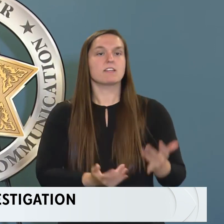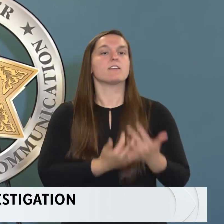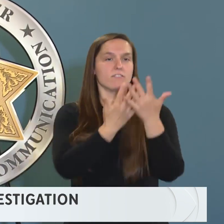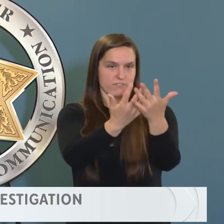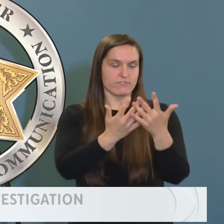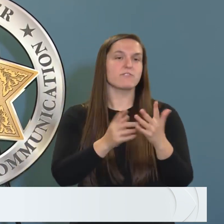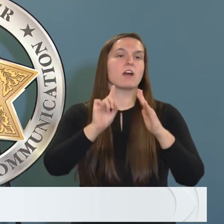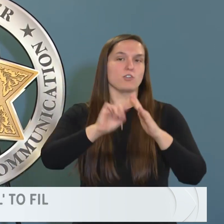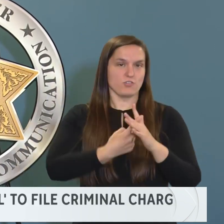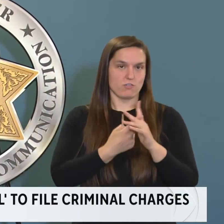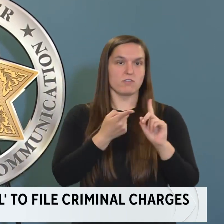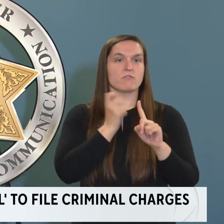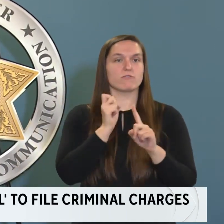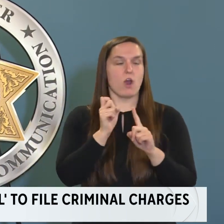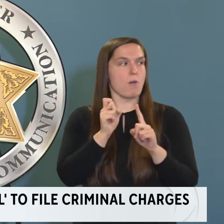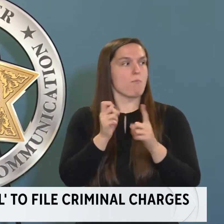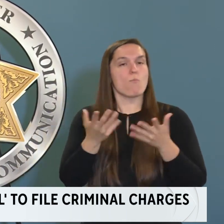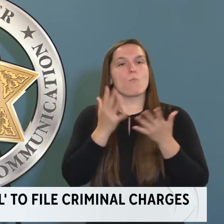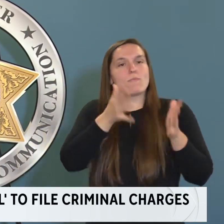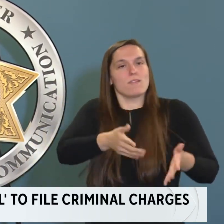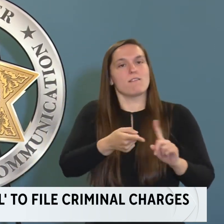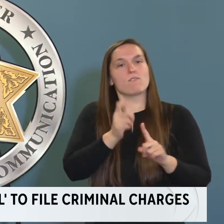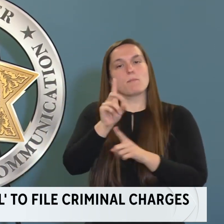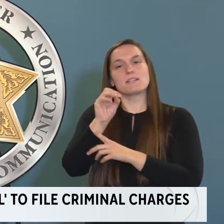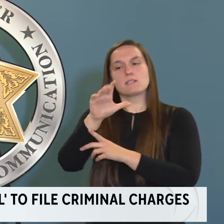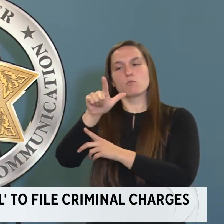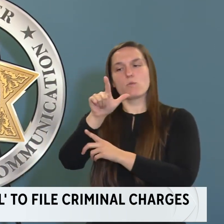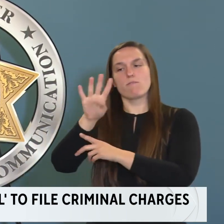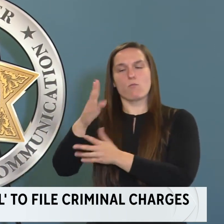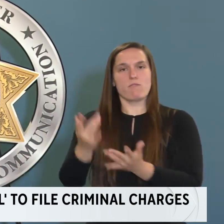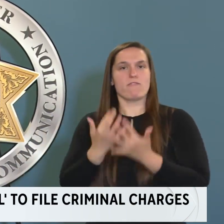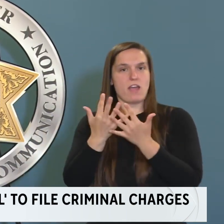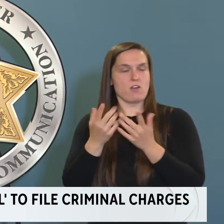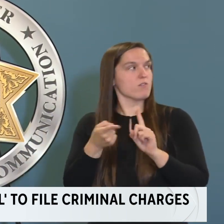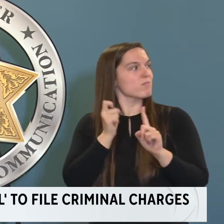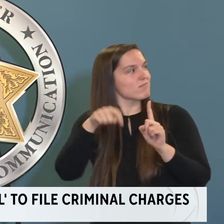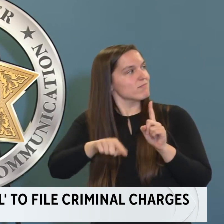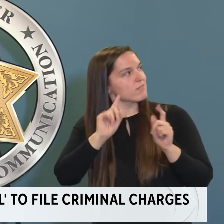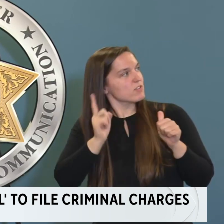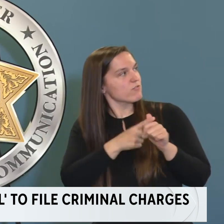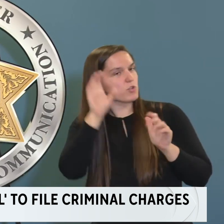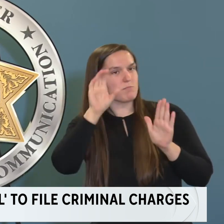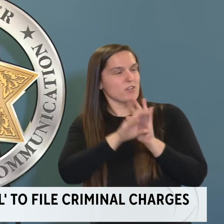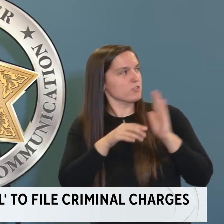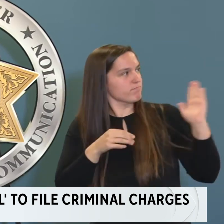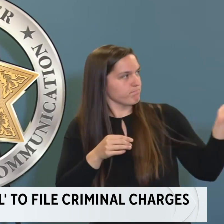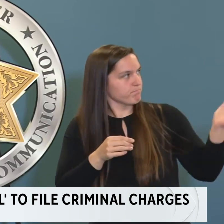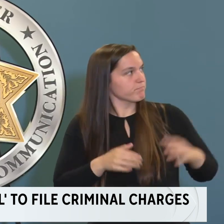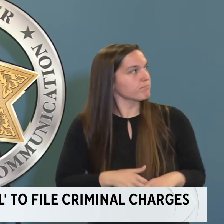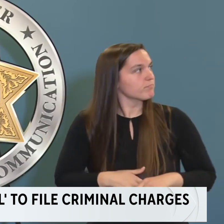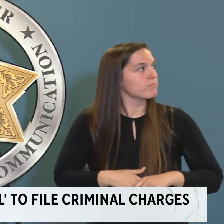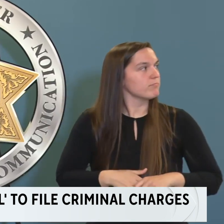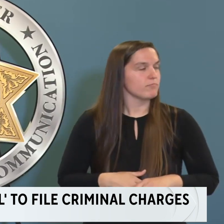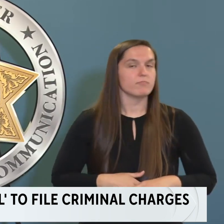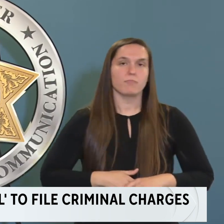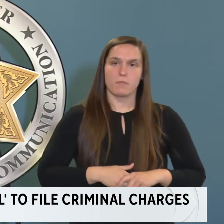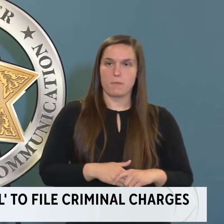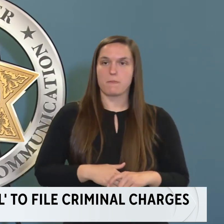THERE WAS PHYSICAL IN THEM EXAMINATION, DRONES, BURN PATTERN ANALYSIS AND THROUGH ALL THAT THE INVESTIGATORS AND EXPERTS DETERMINE THE FIRE ORIGINATED FROM THE REMNANTS OF THE DECEMBER 24th FIRE WHICH IS